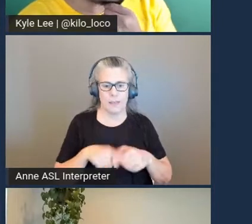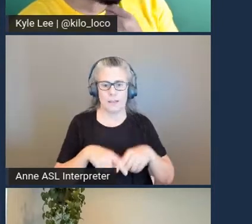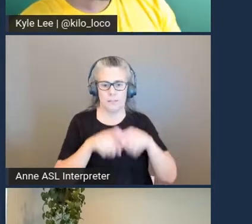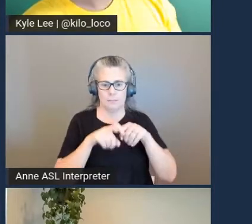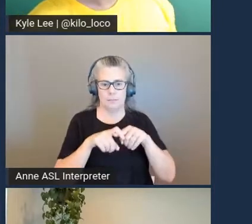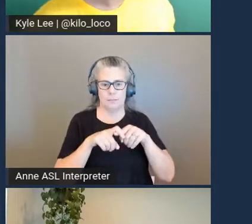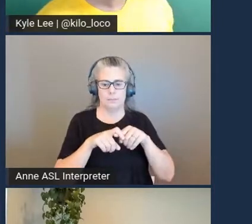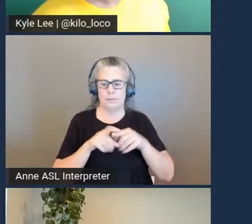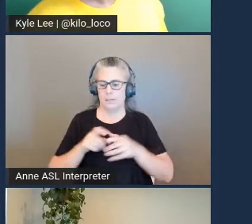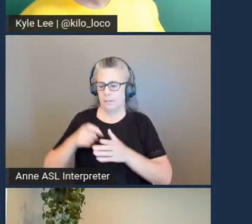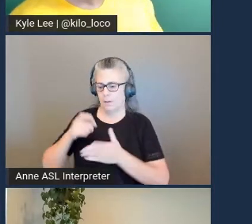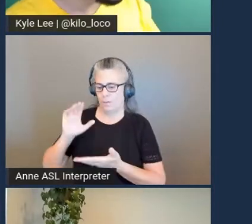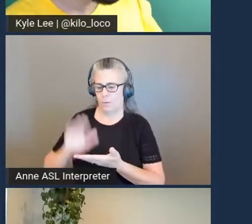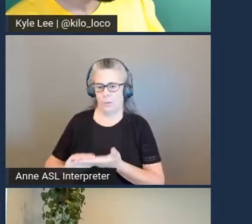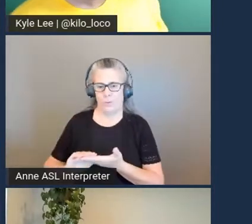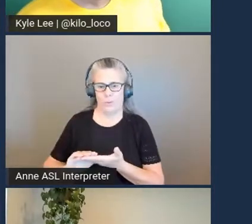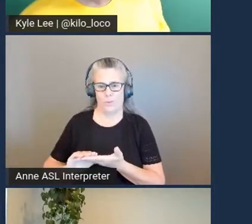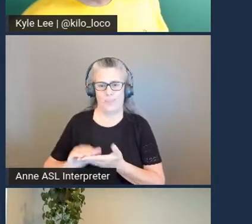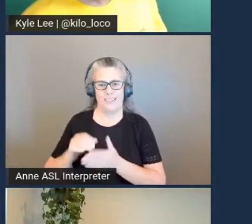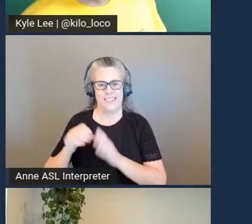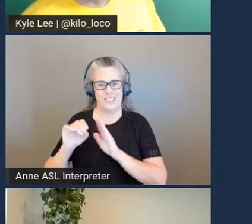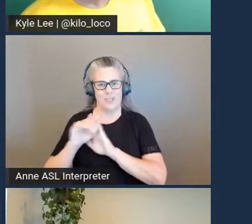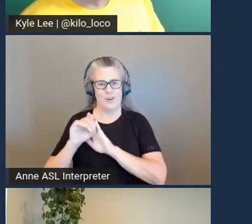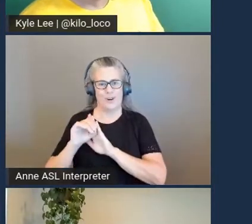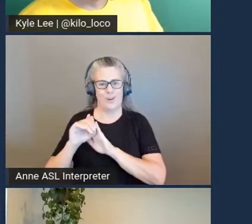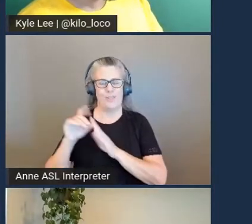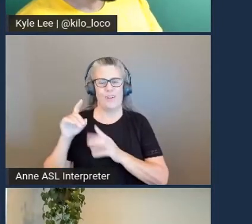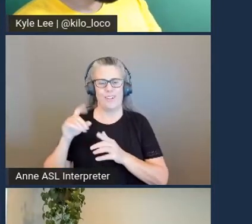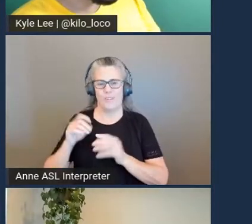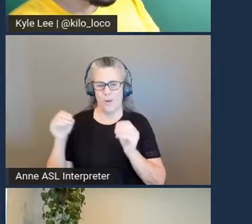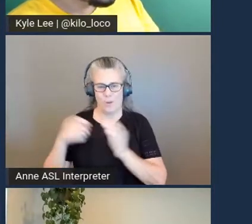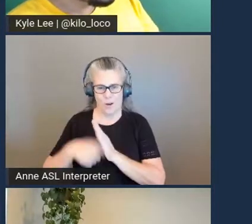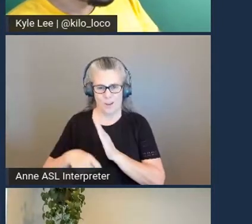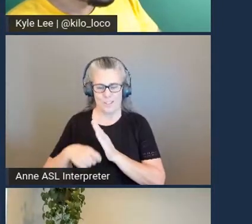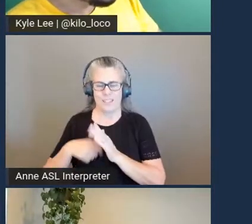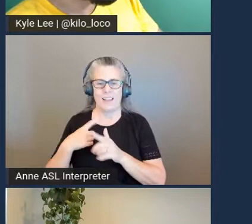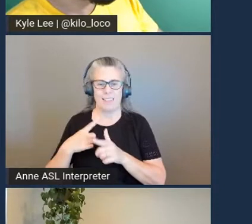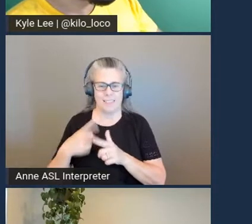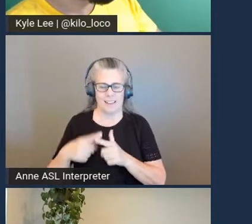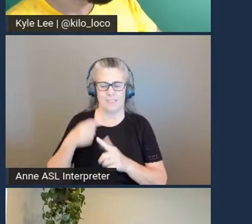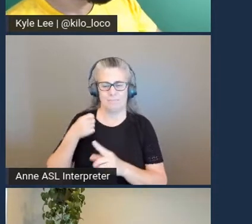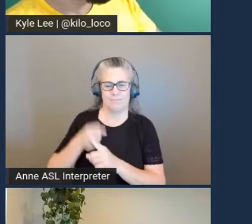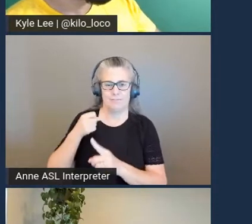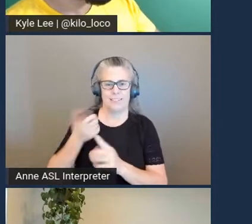Is there some sort of a call start to this one, is like? Yeah absolutely, that's a great caller Darko,